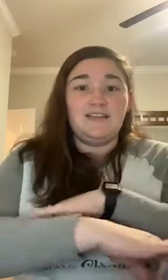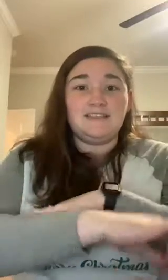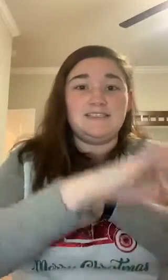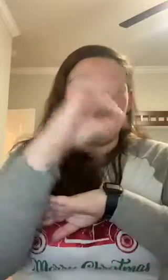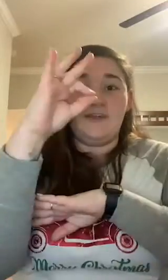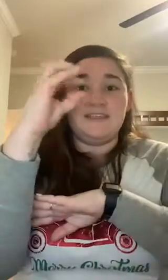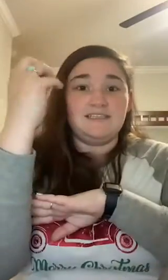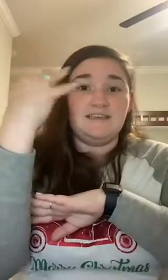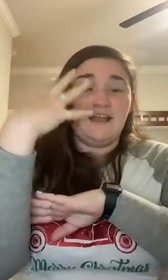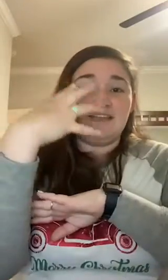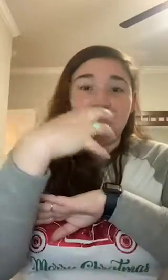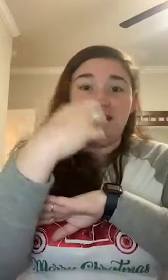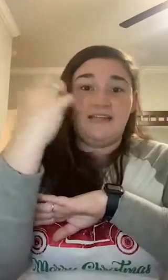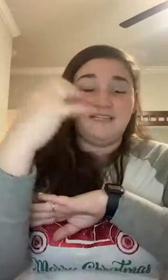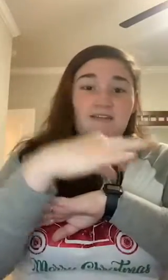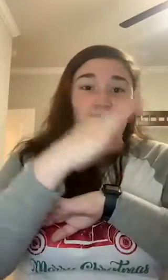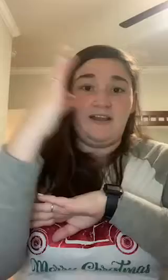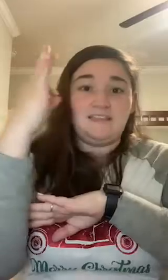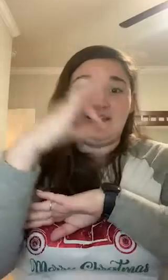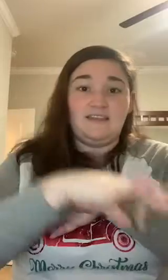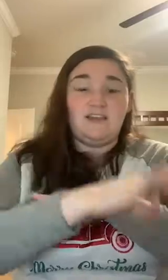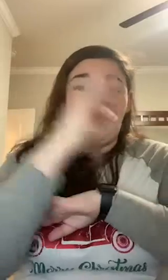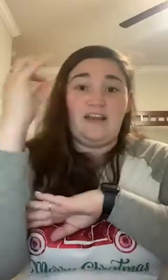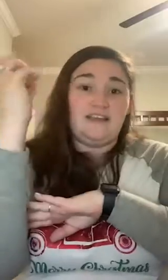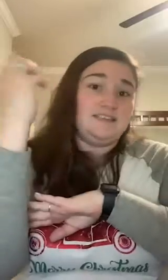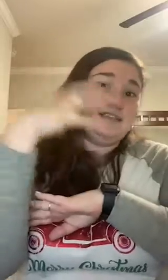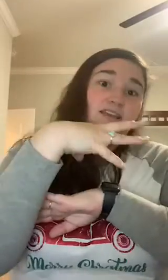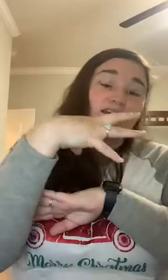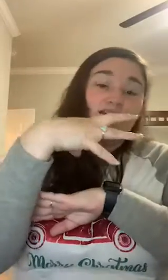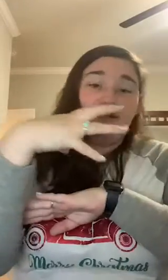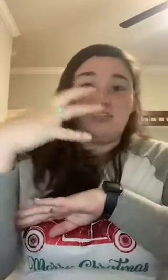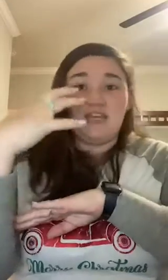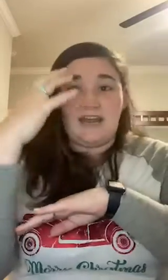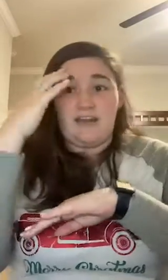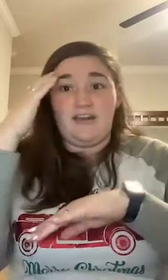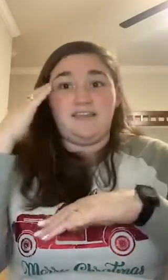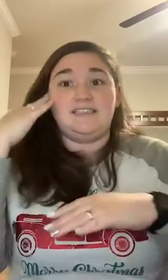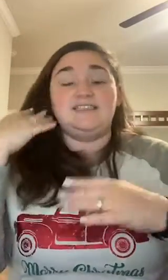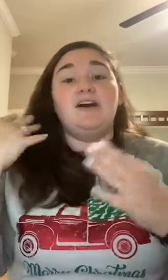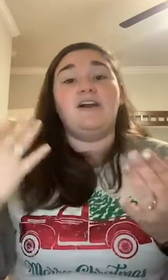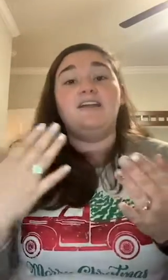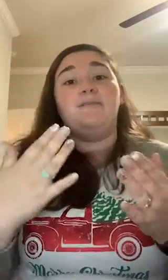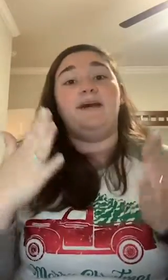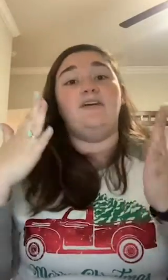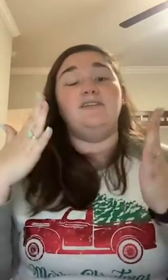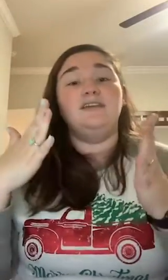a sun rising and that... that sun rising the dawn is shining on us. it's talking about